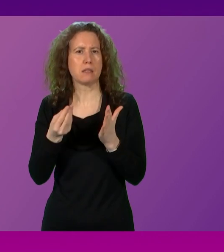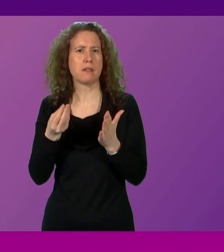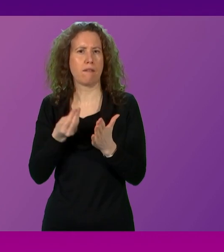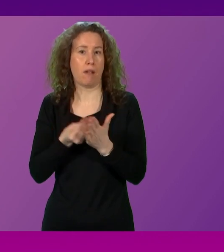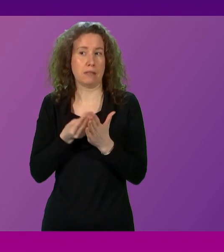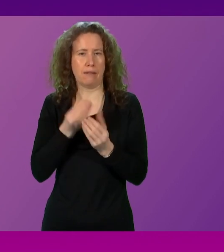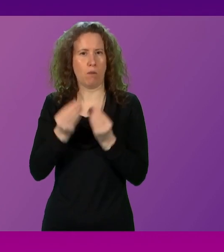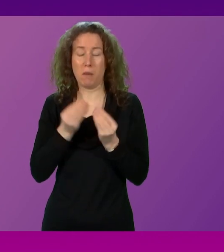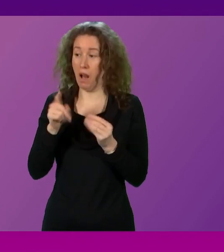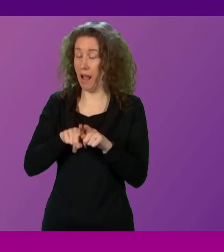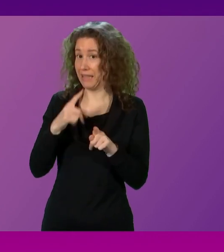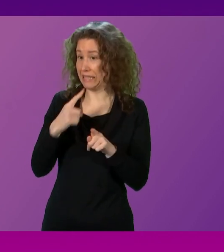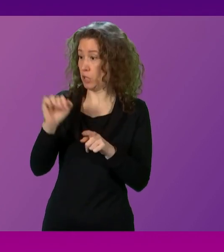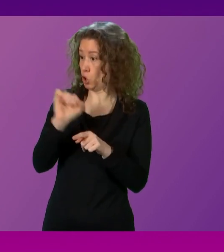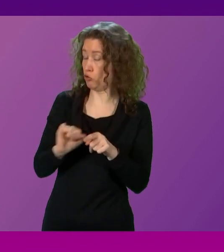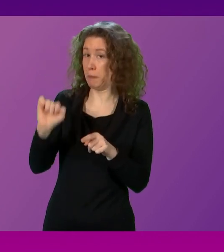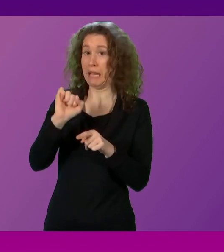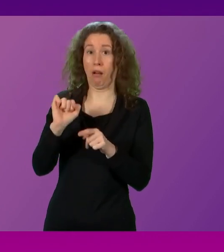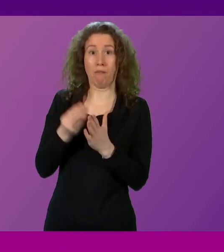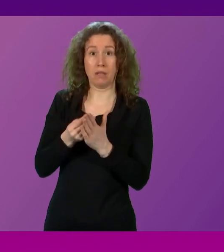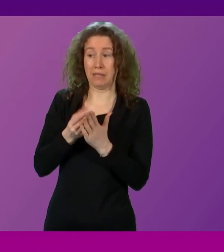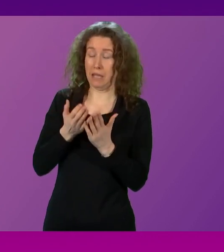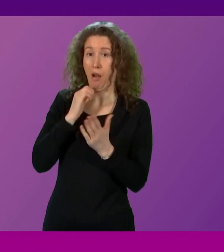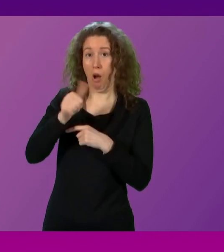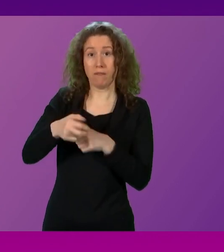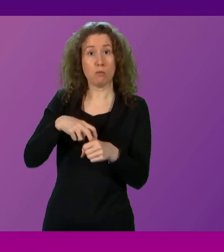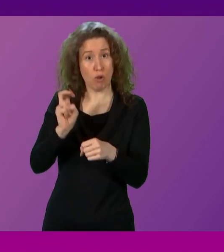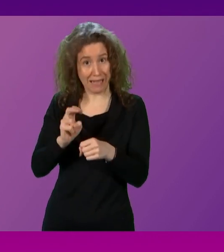after Brexit, to allow Scottish ministers and councils to make decisions about its use.